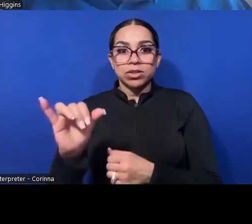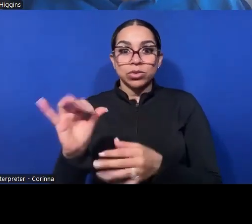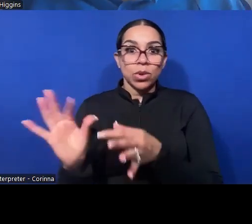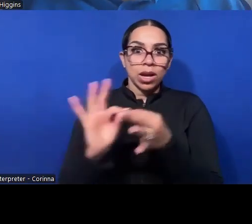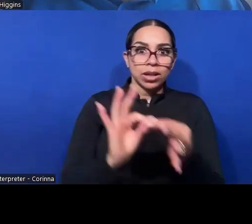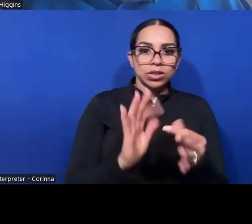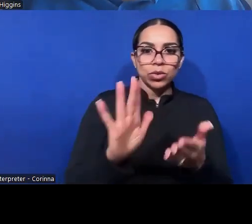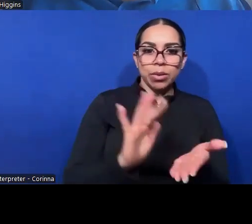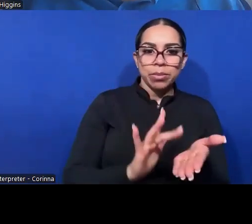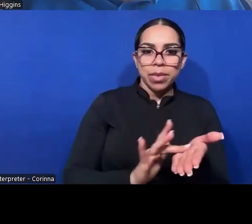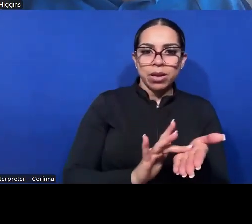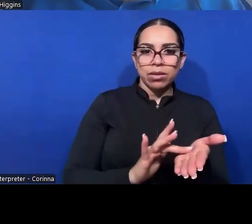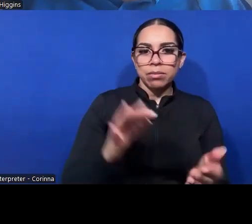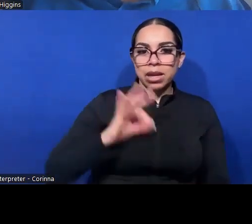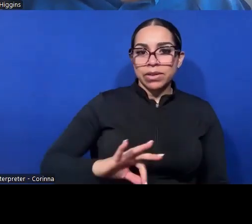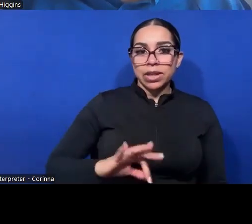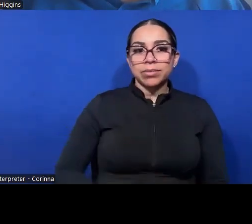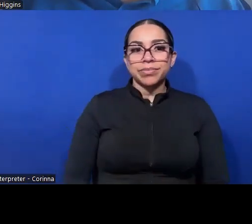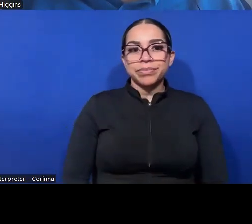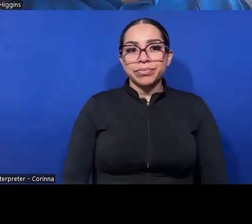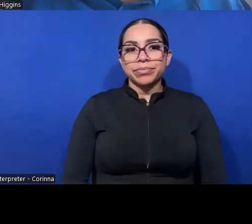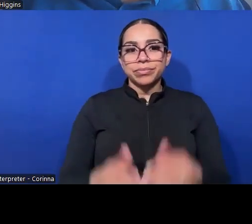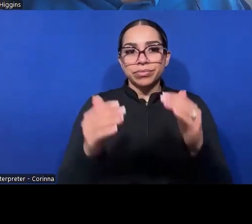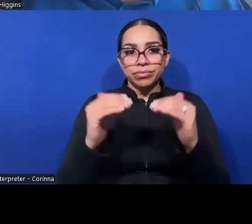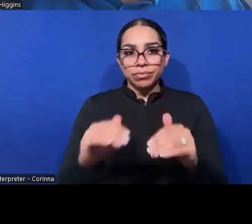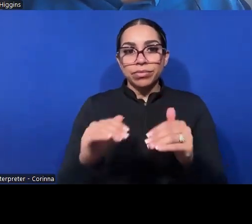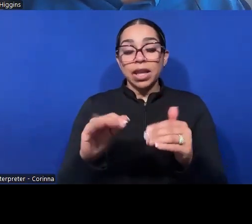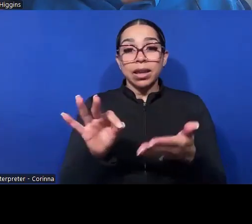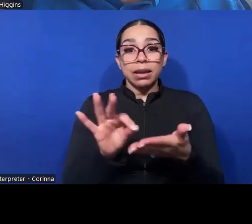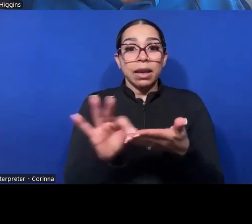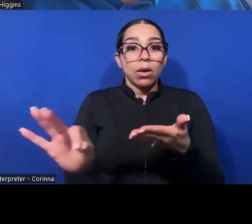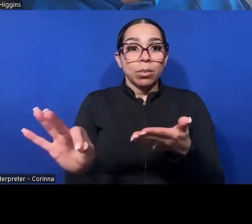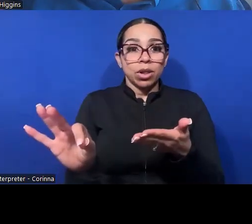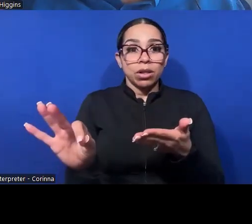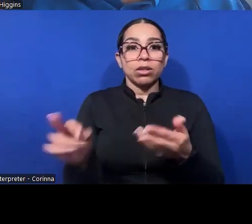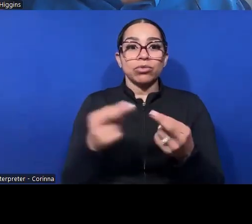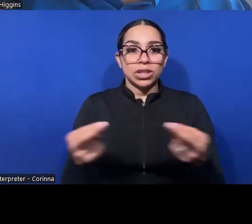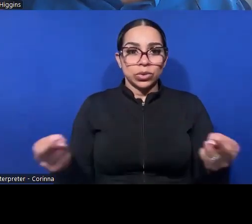So that countable income and resources are counted under, this type of Medi-Cal, SSI linked Medi-Cal.